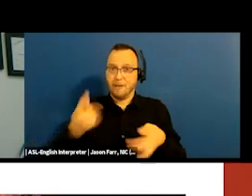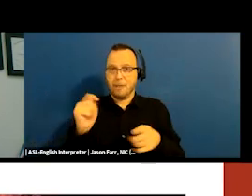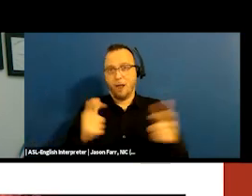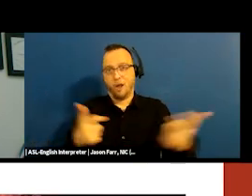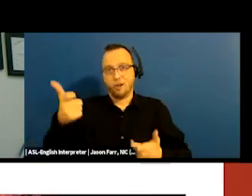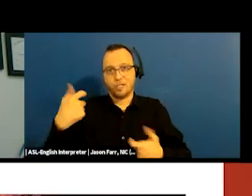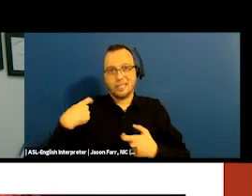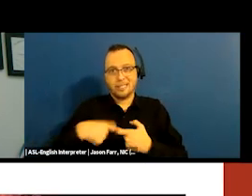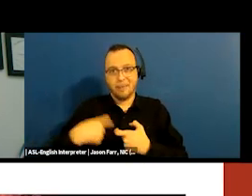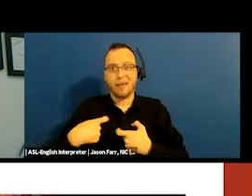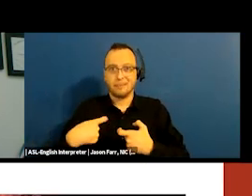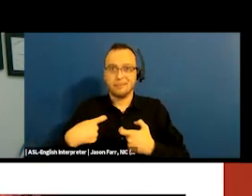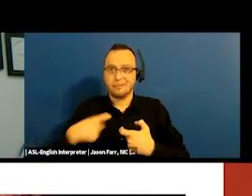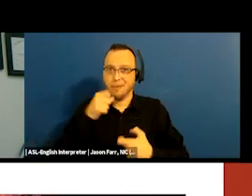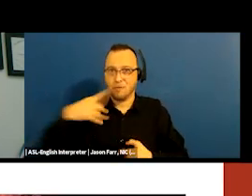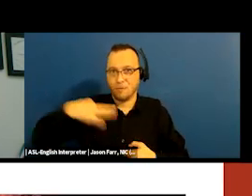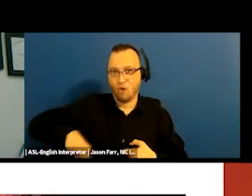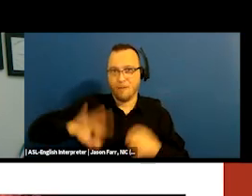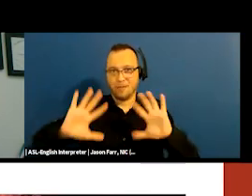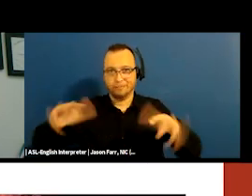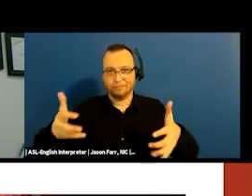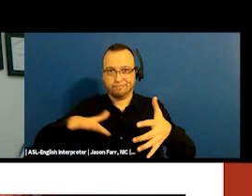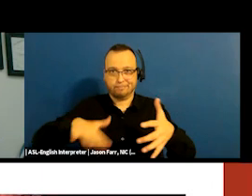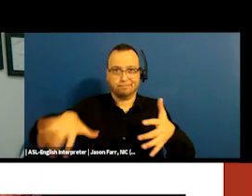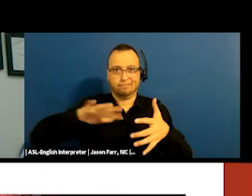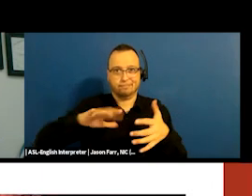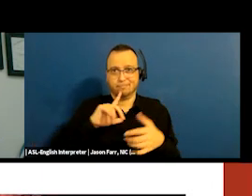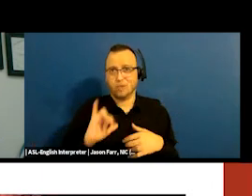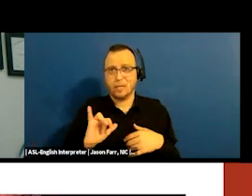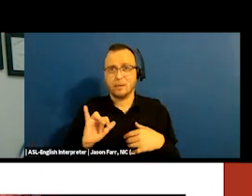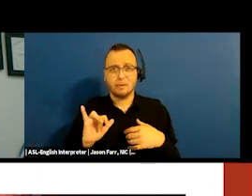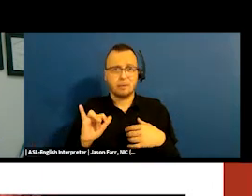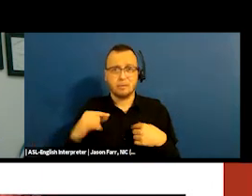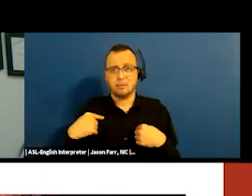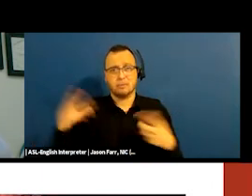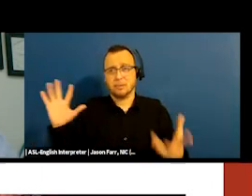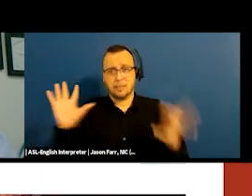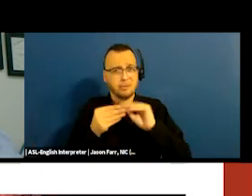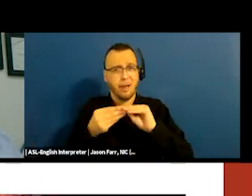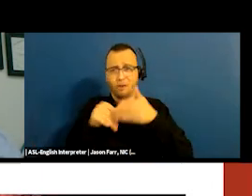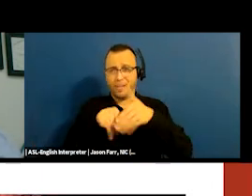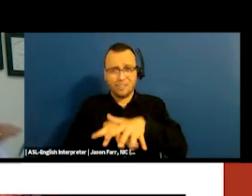into as being a provider or an emergency room physician. And over the past 10 years, I work here at Acacia Network,